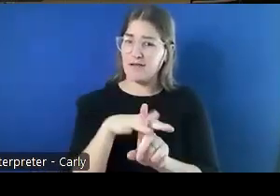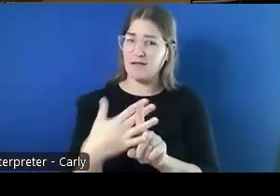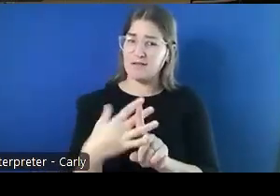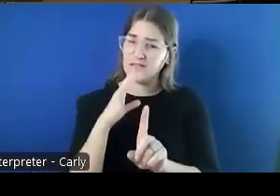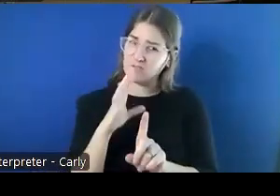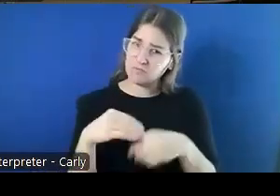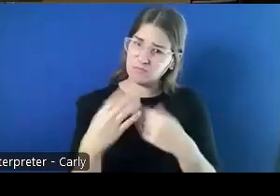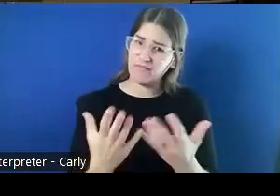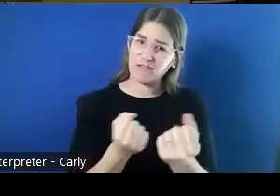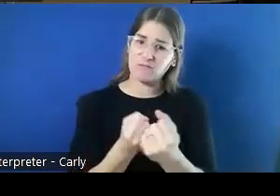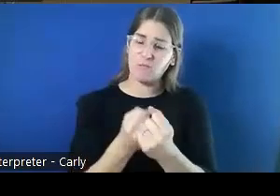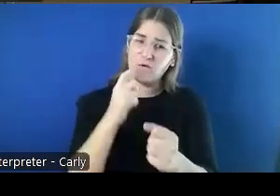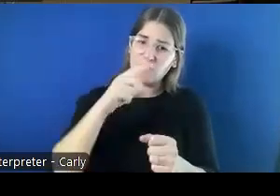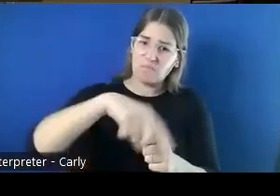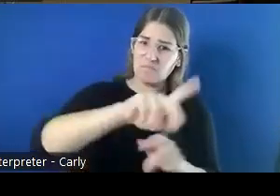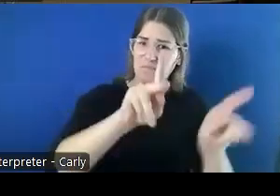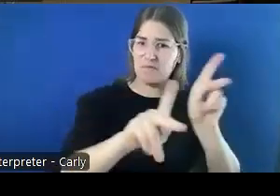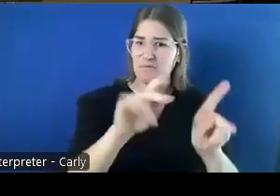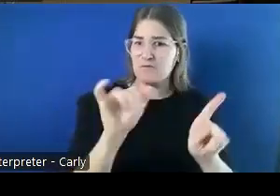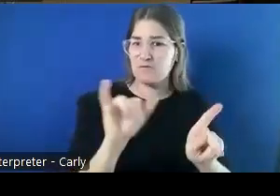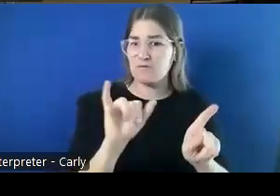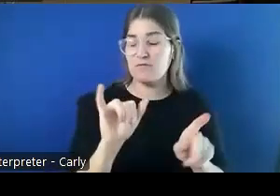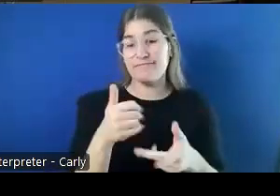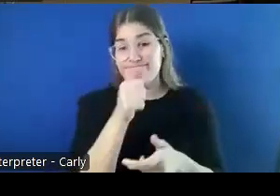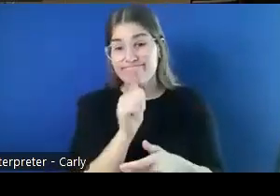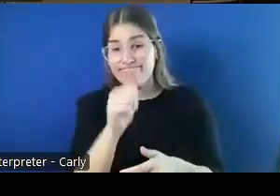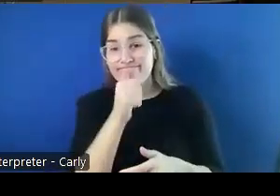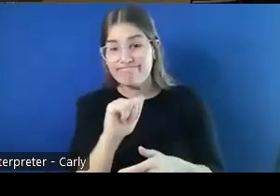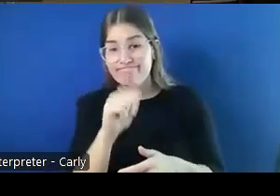you know I think especially along the lines of coping if really that mechanism that mechanism